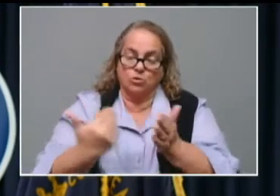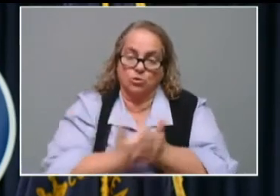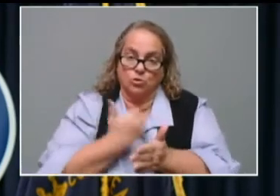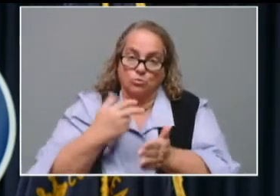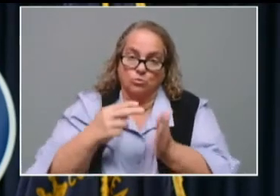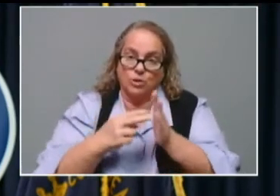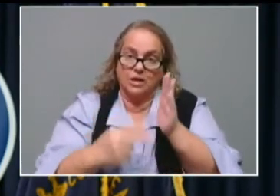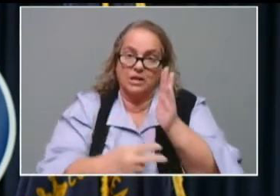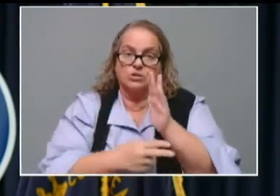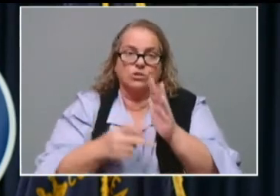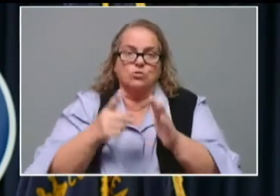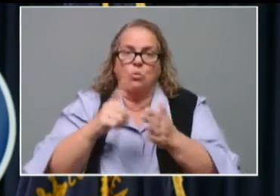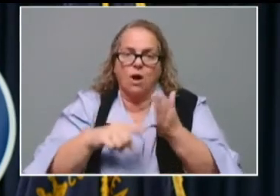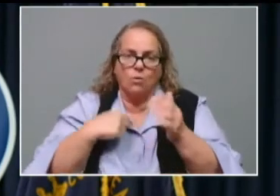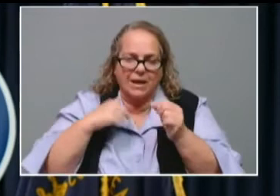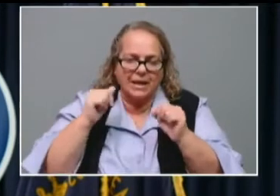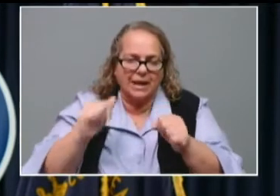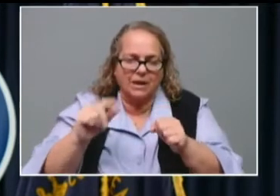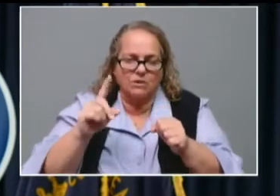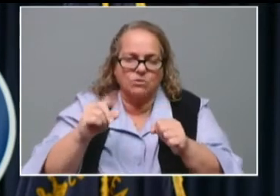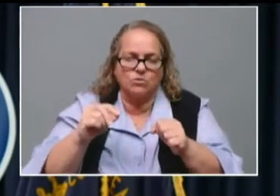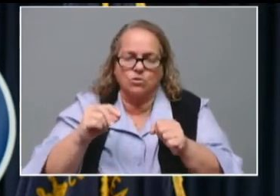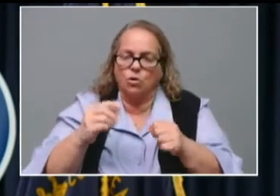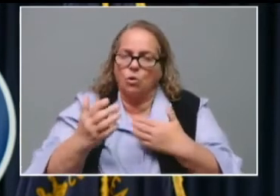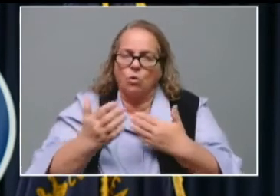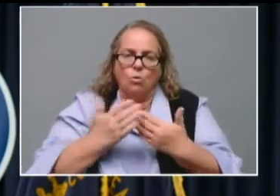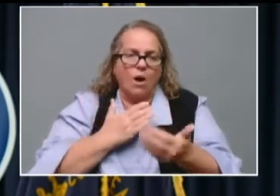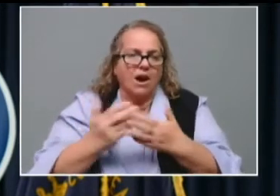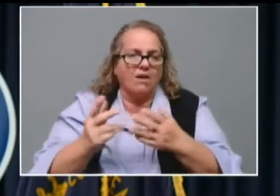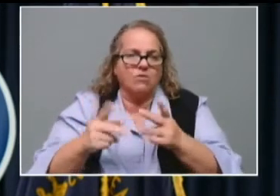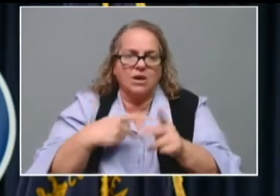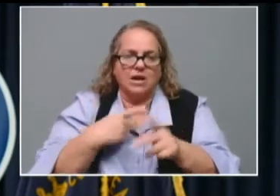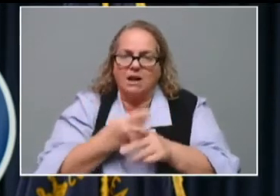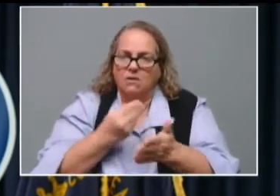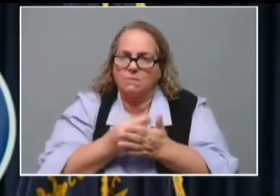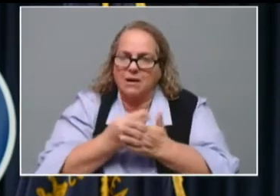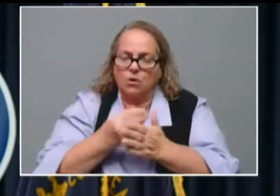take whatever remaining share in Kentucky there is and make this work